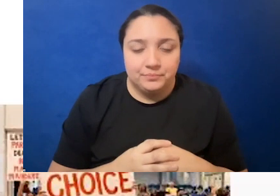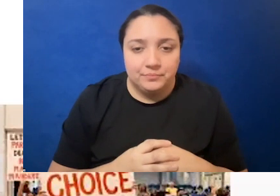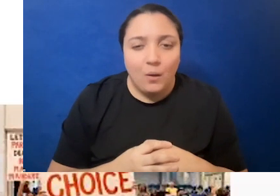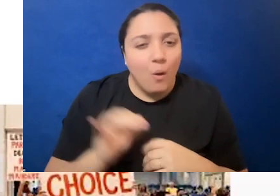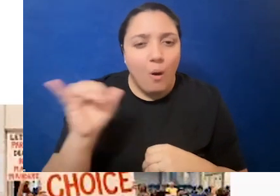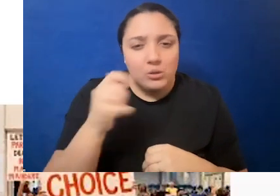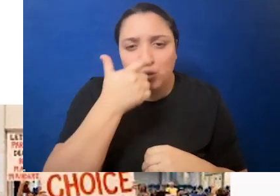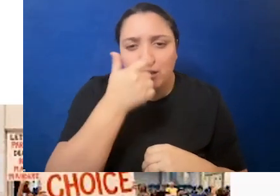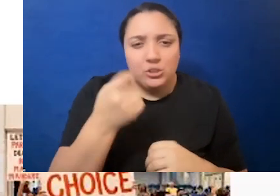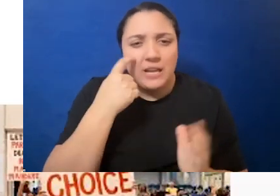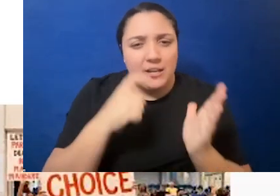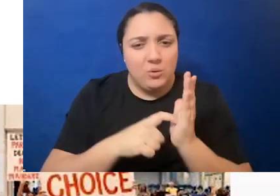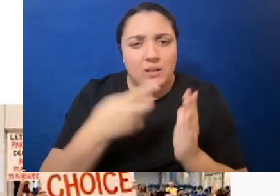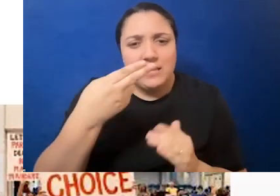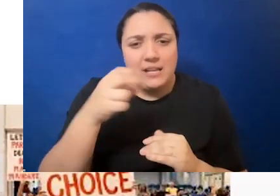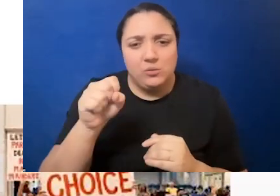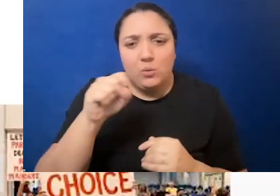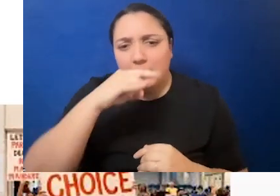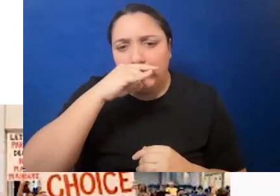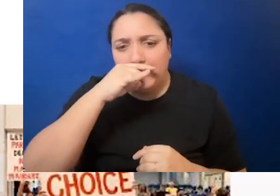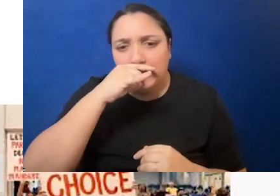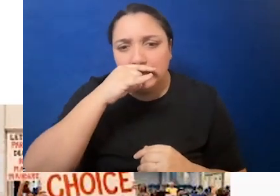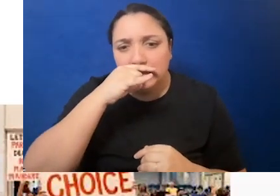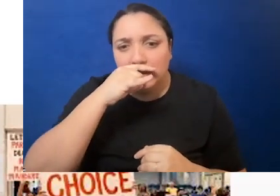IT WAS INTERESTING THAT I FOUND HIGH SCHOOL SCHOOLS ESPECIALLY